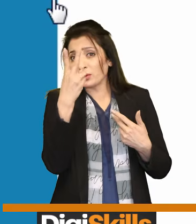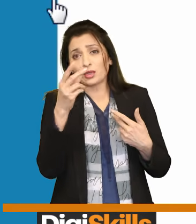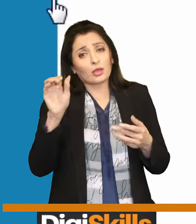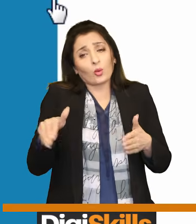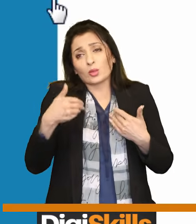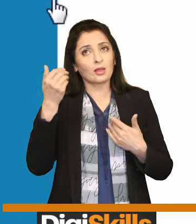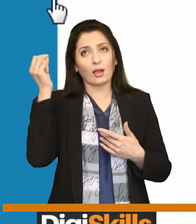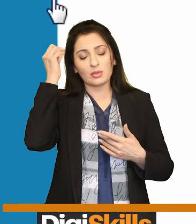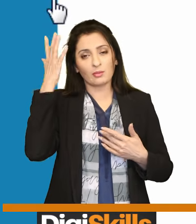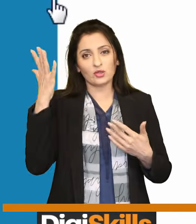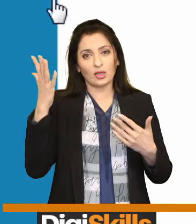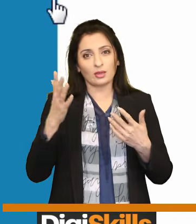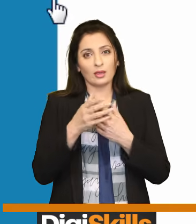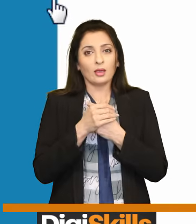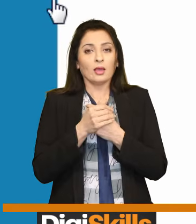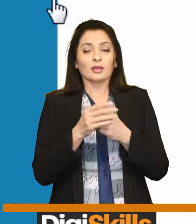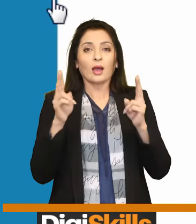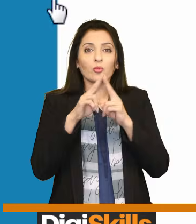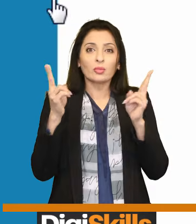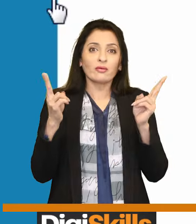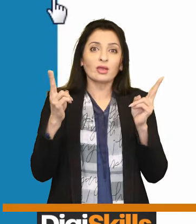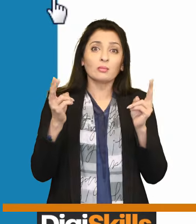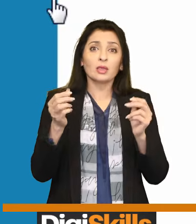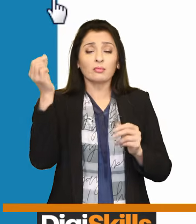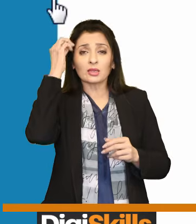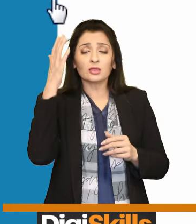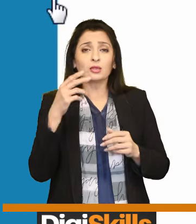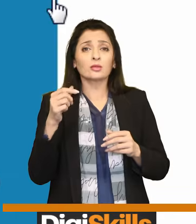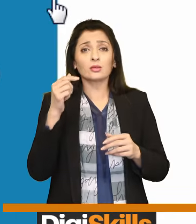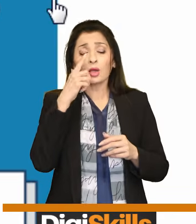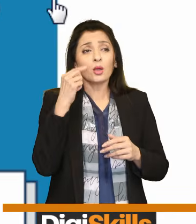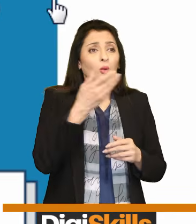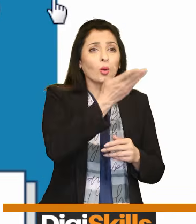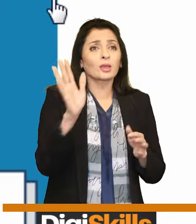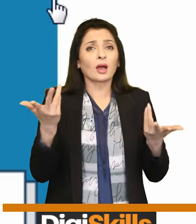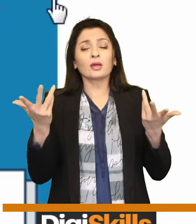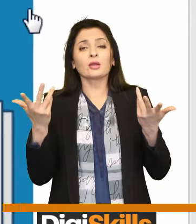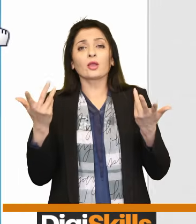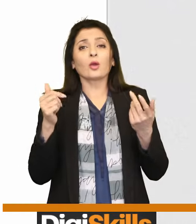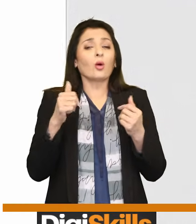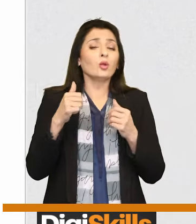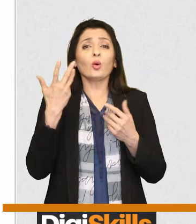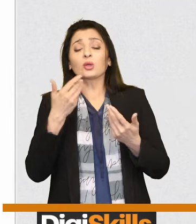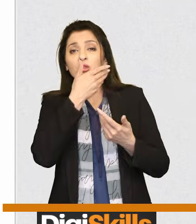All this is self-explanatory. But you get to know the behavior, what people are doing somewhere else.